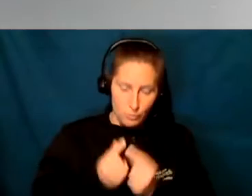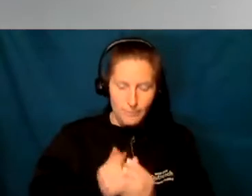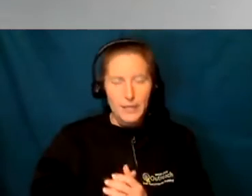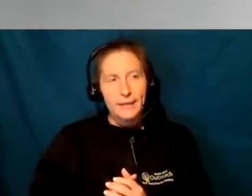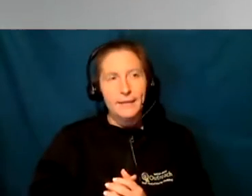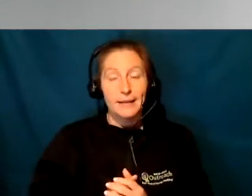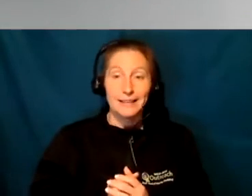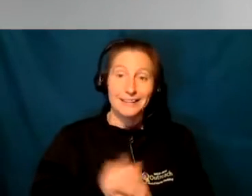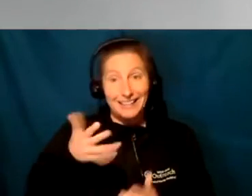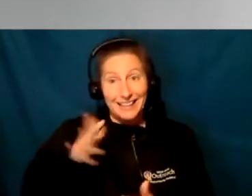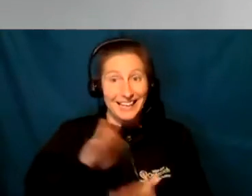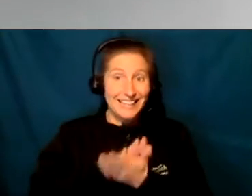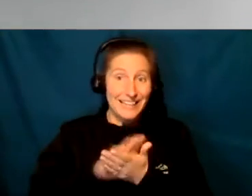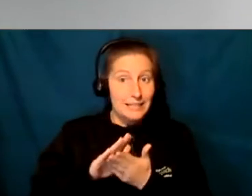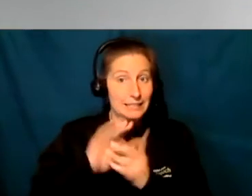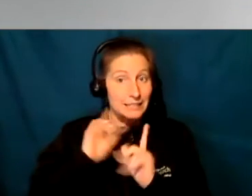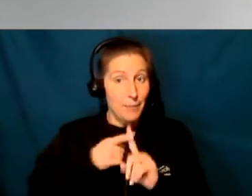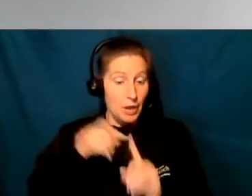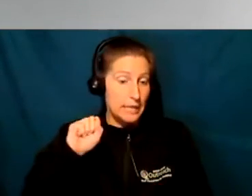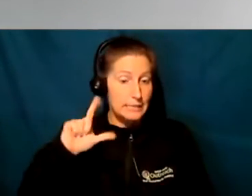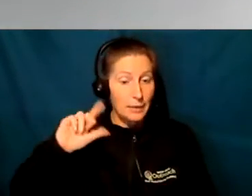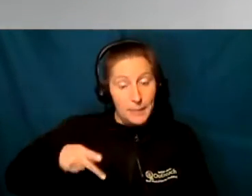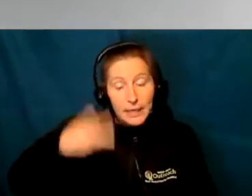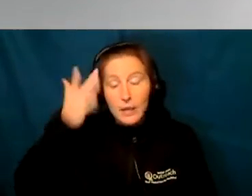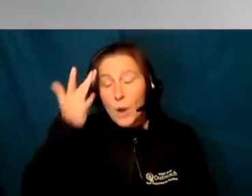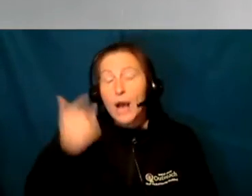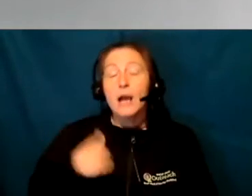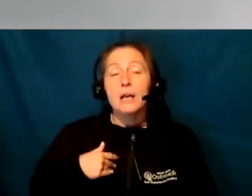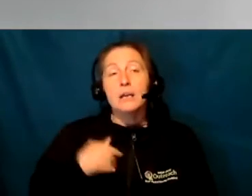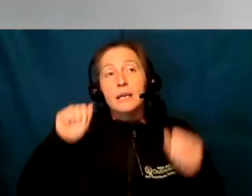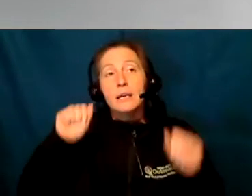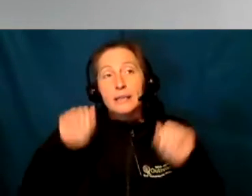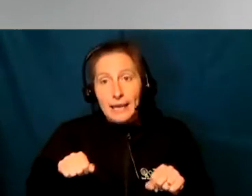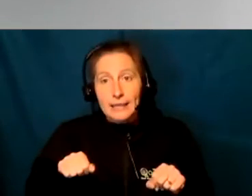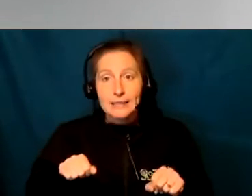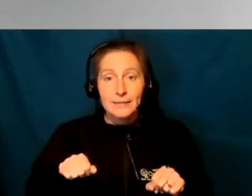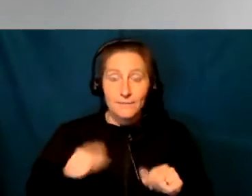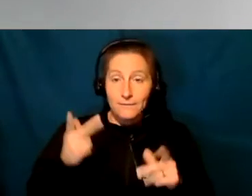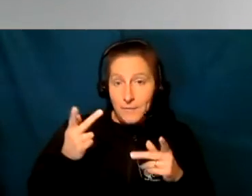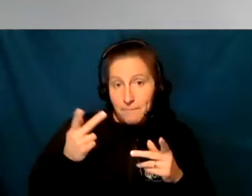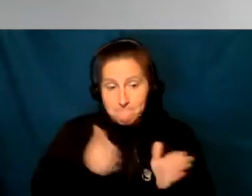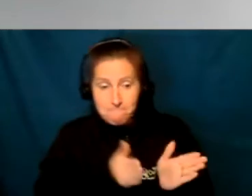thing about speech pathology is that you can kind of pave your own way, depending on your interests.